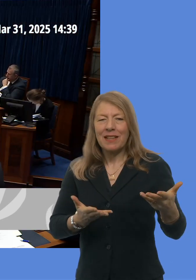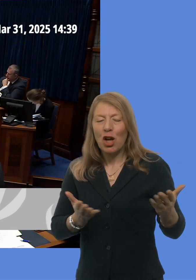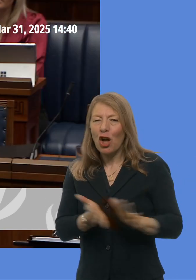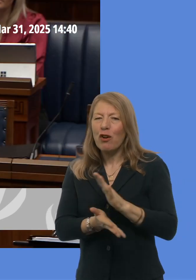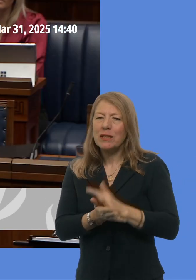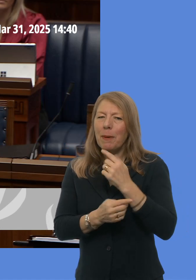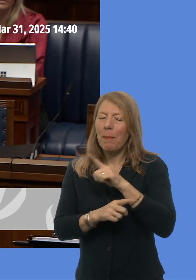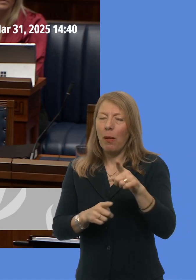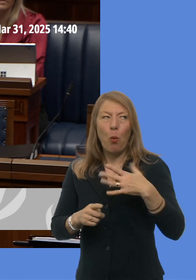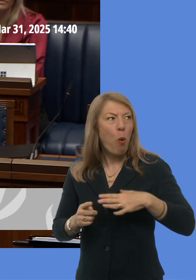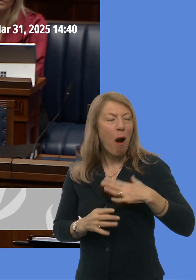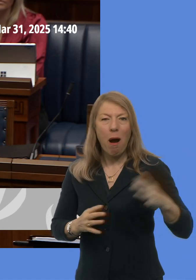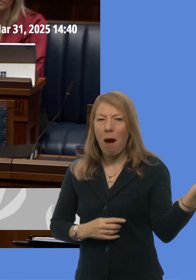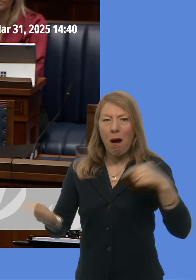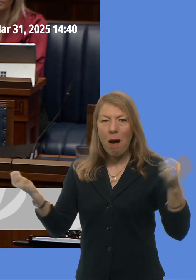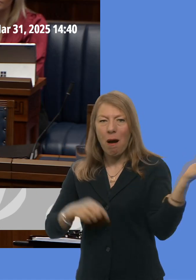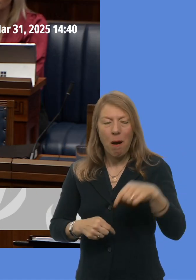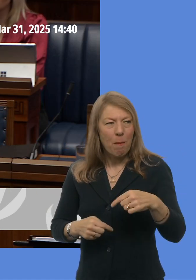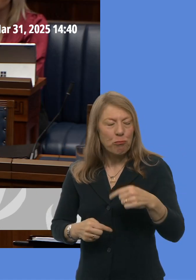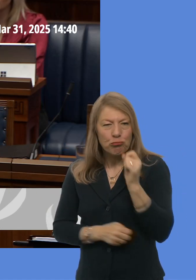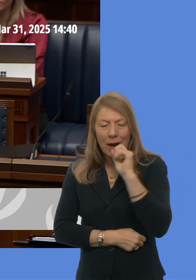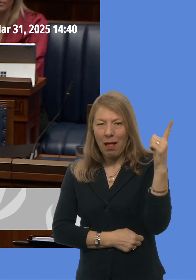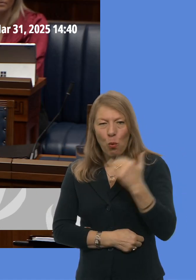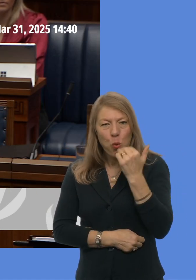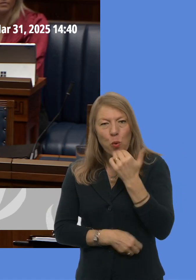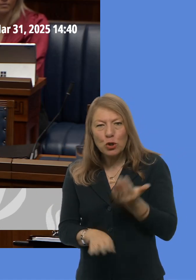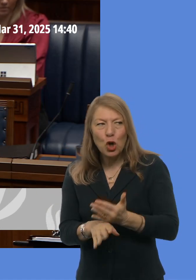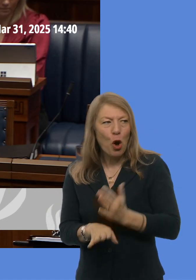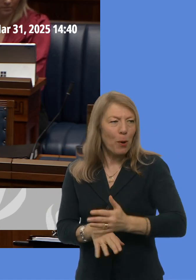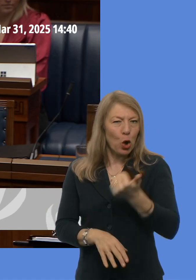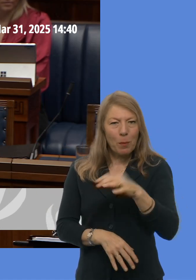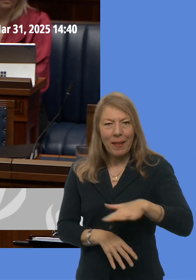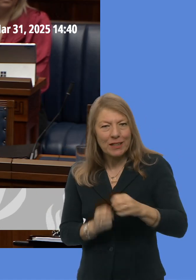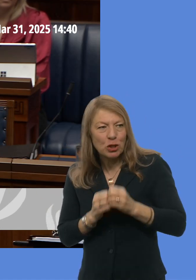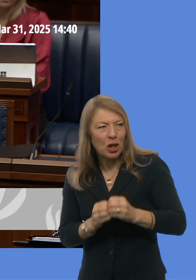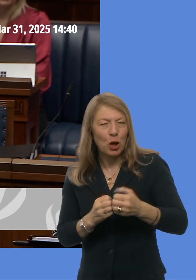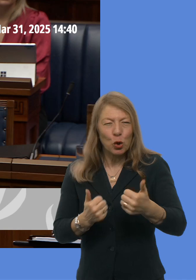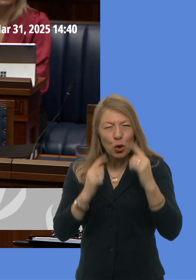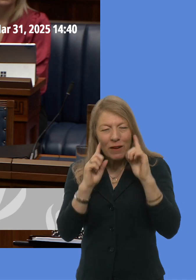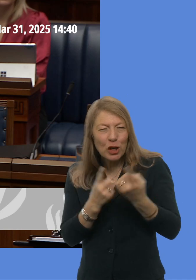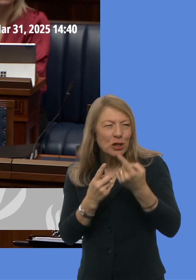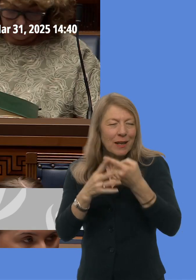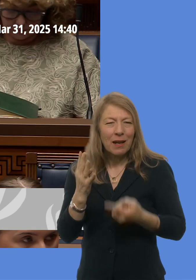Yes, of course, we have been very clear that we want to see Northern Ireland thrive, and that does not just mean Belfast and the greater Belfast area.